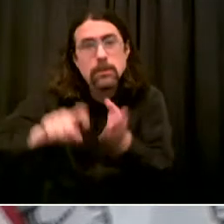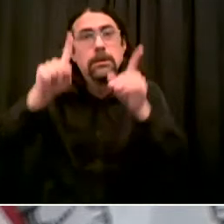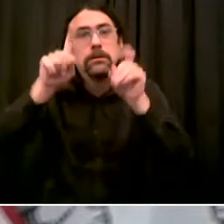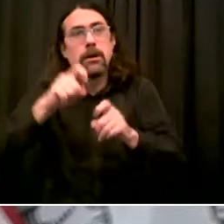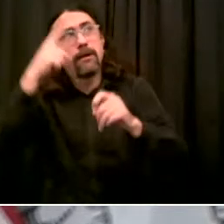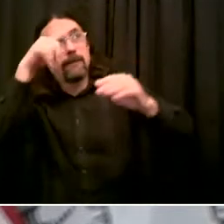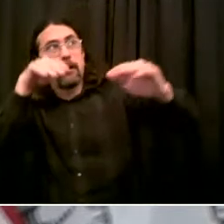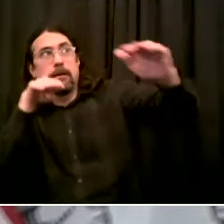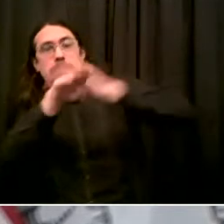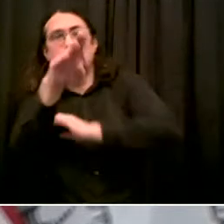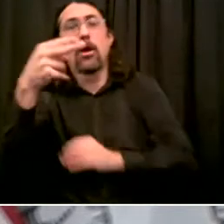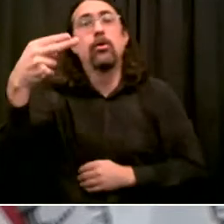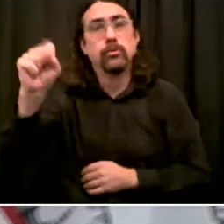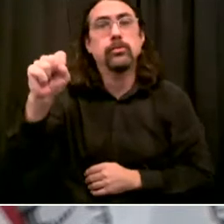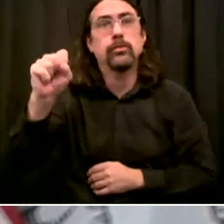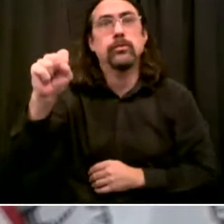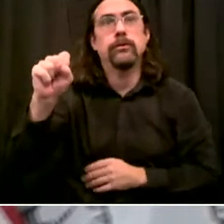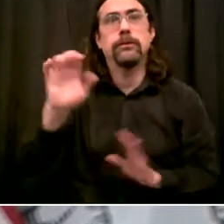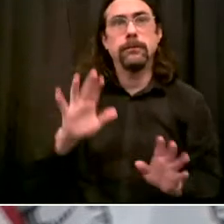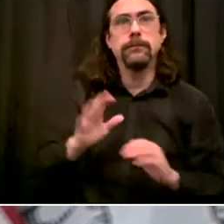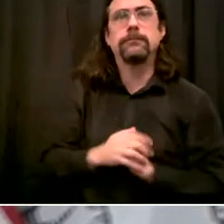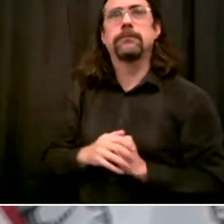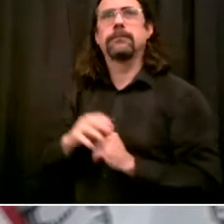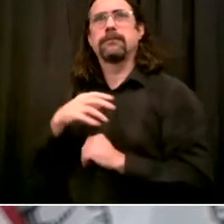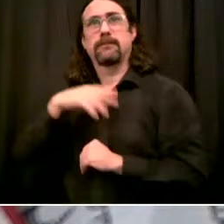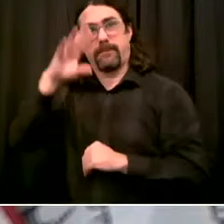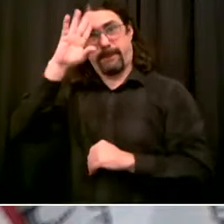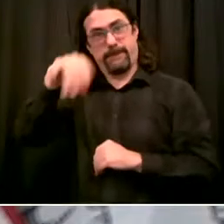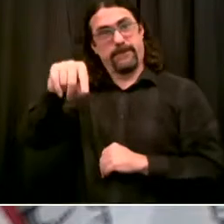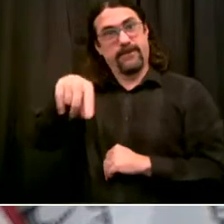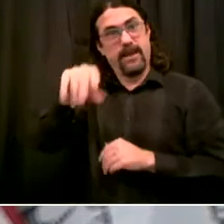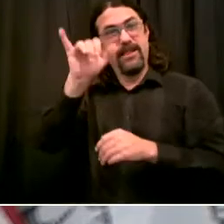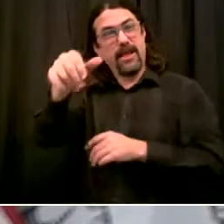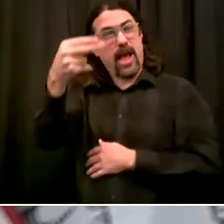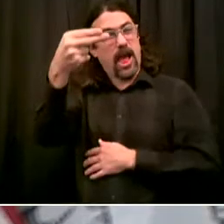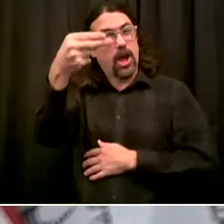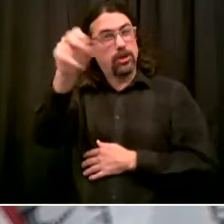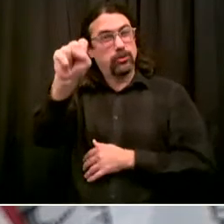WAS DELAYED. I DODO'NT T THINK WE HAVE A TIME . A SIMILAR R SITUATION WITH HI